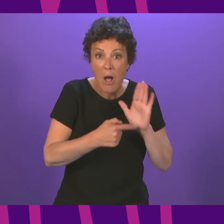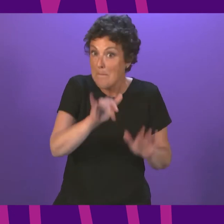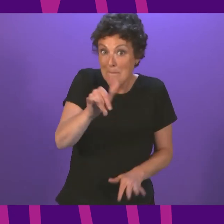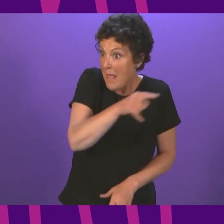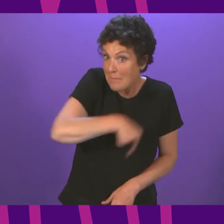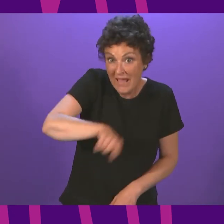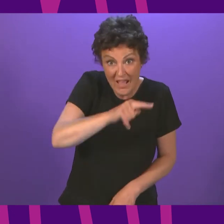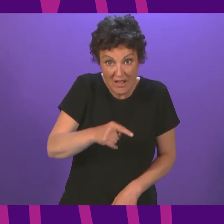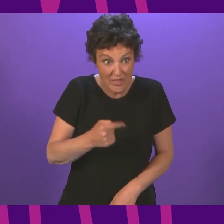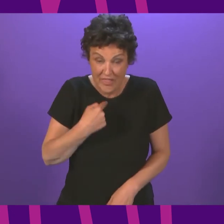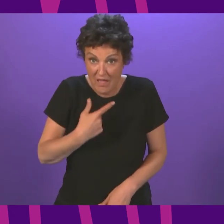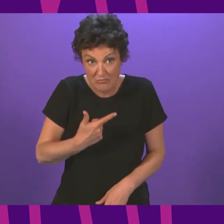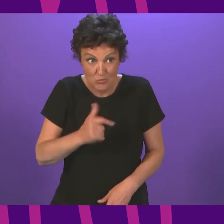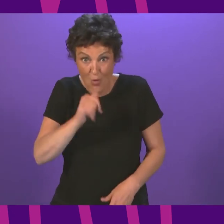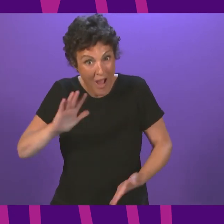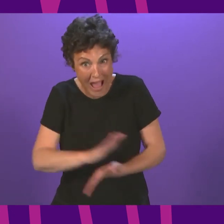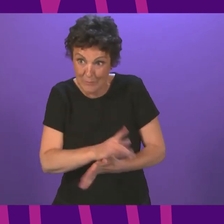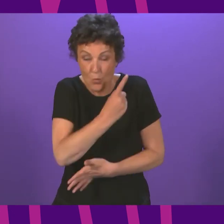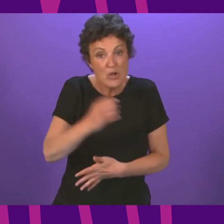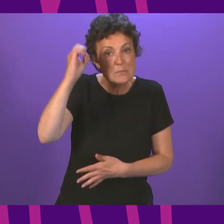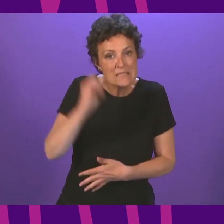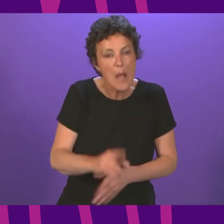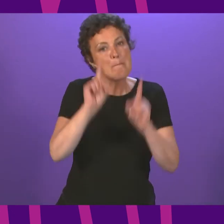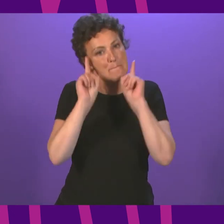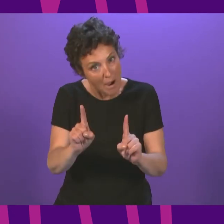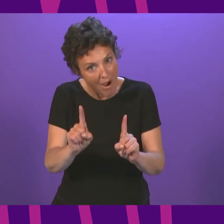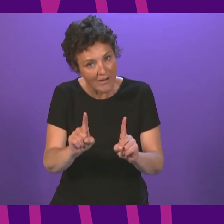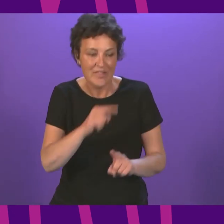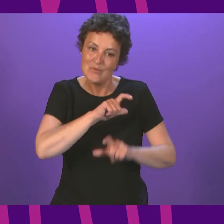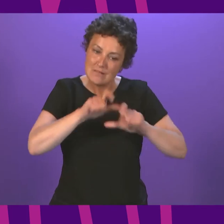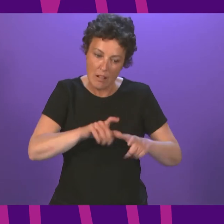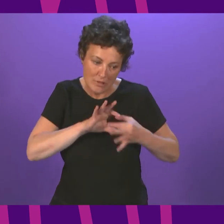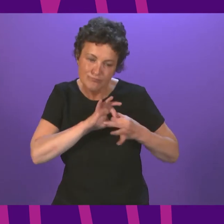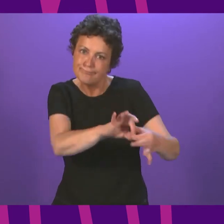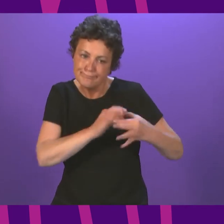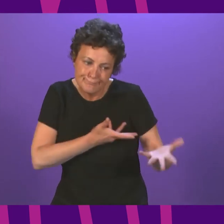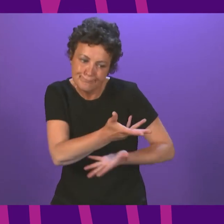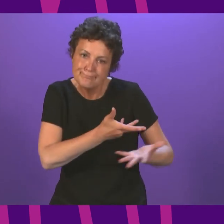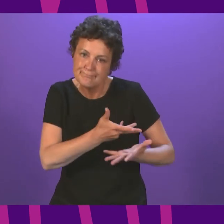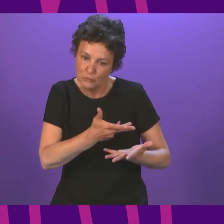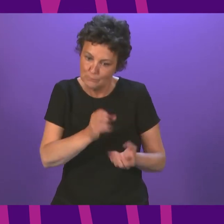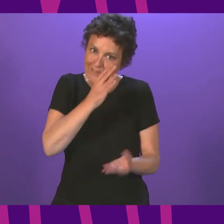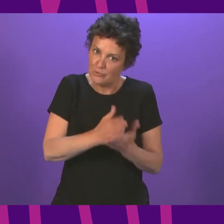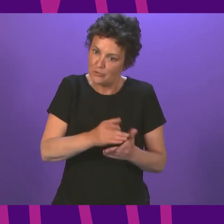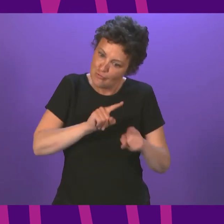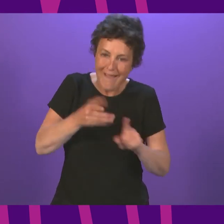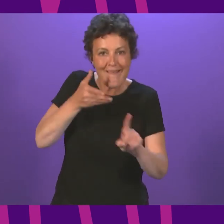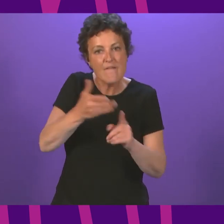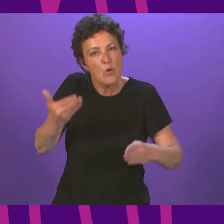the sector would like, but at least we will be engaged in a practical discussion about those provisions.